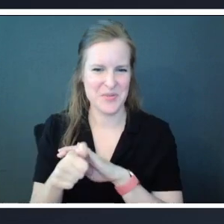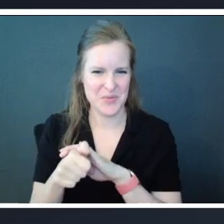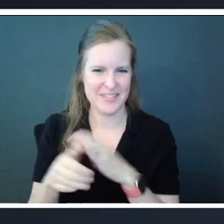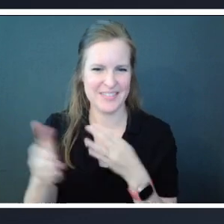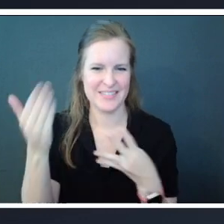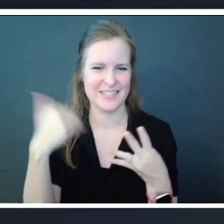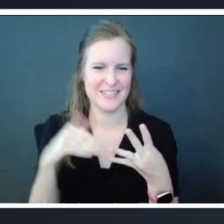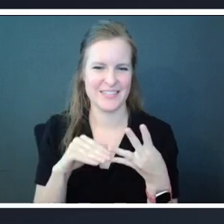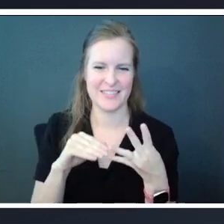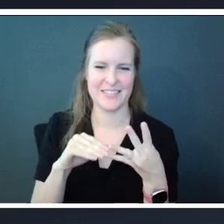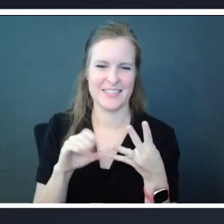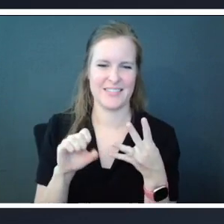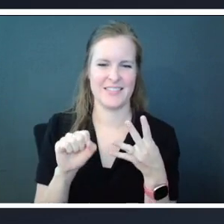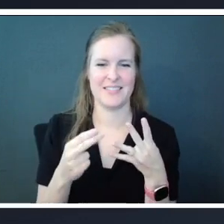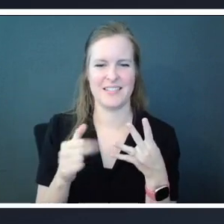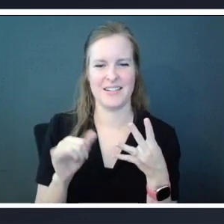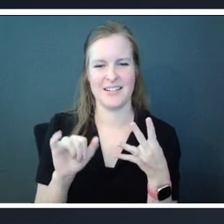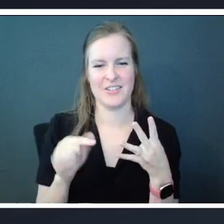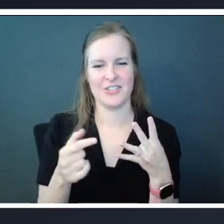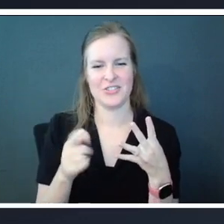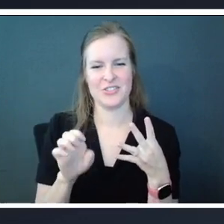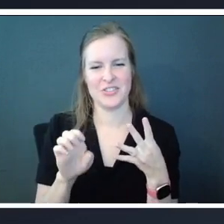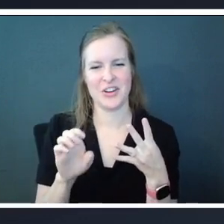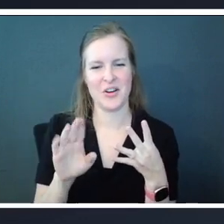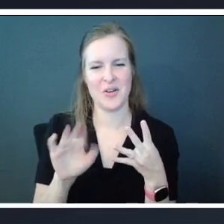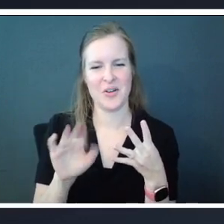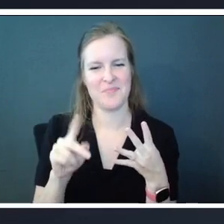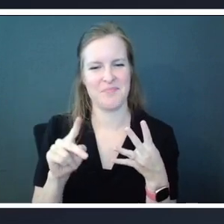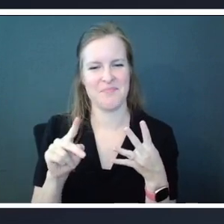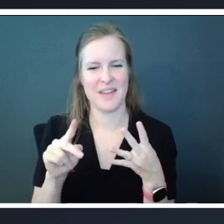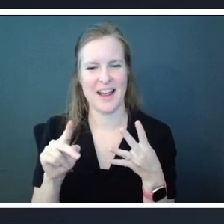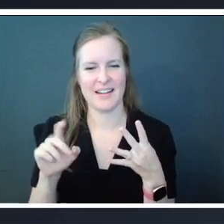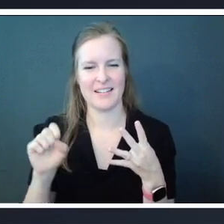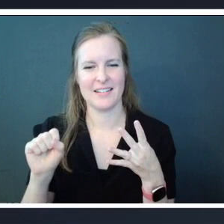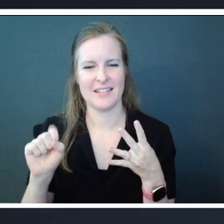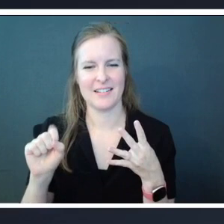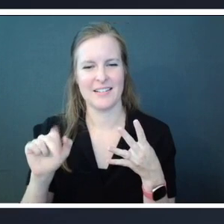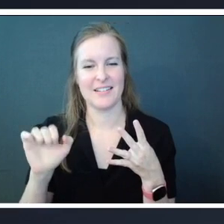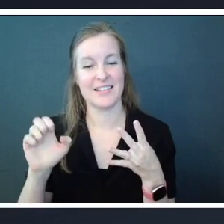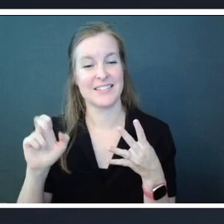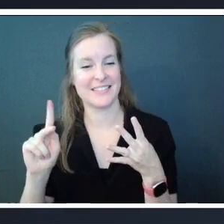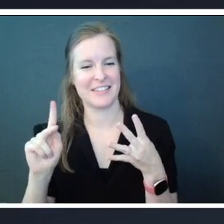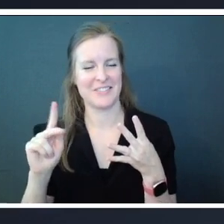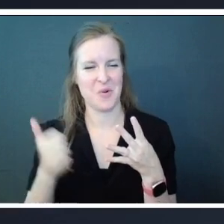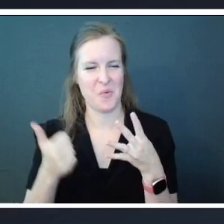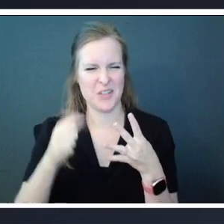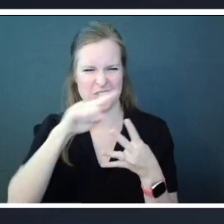the students, I'm going to give you a minute to put your guesses in and then we'll give you a